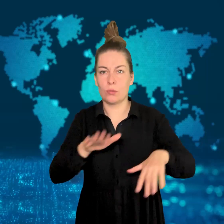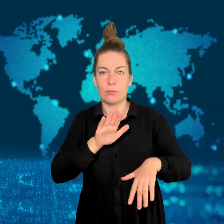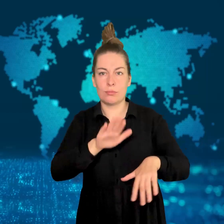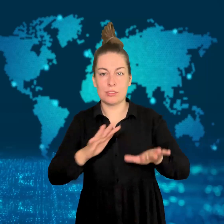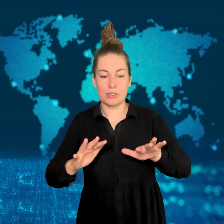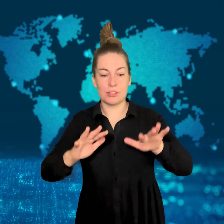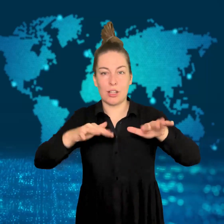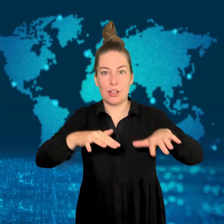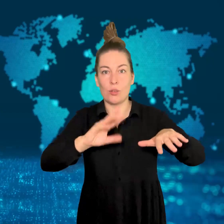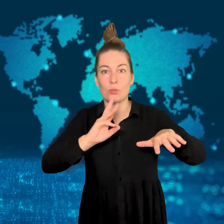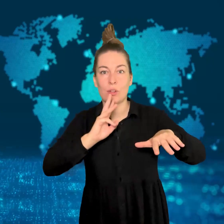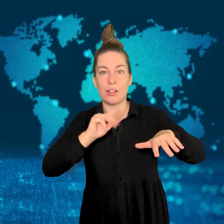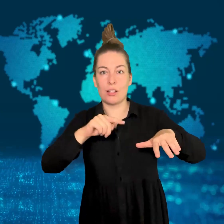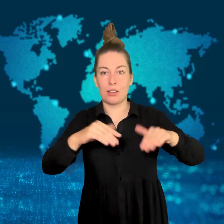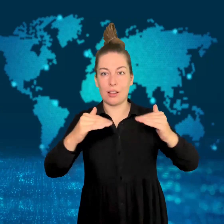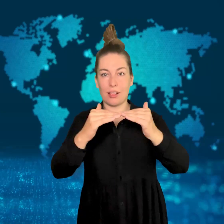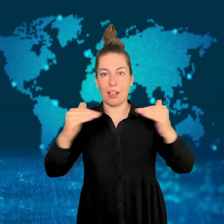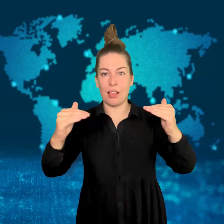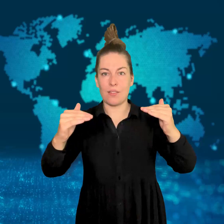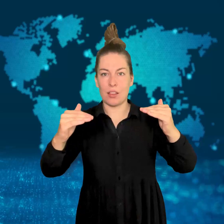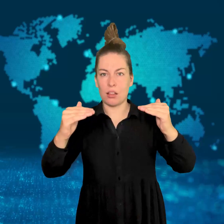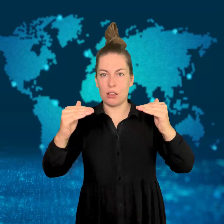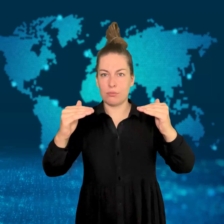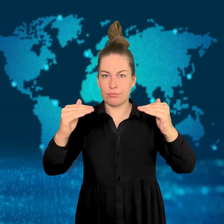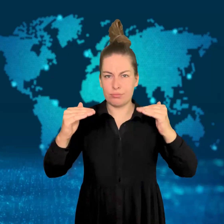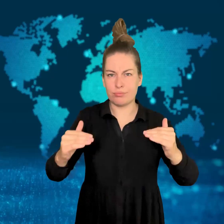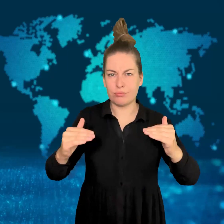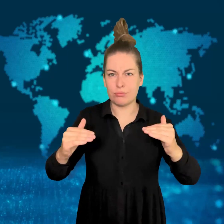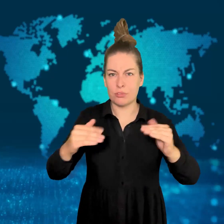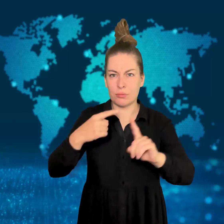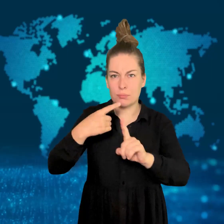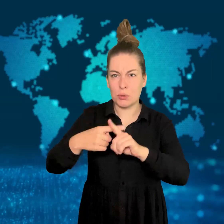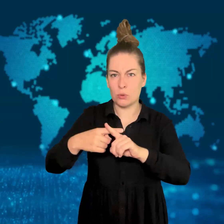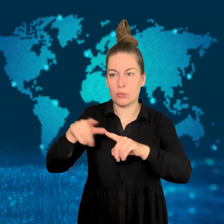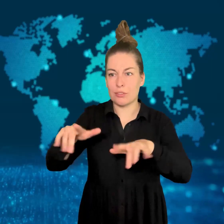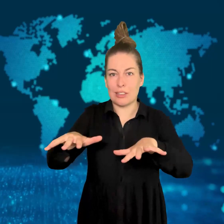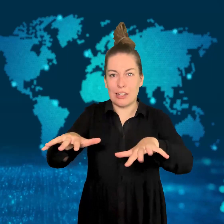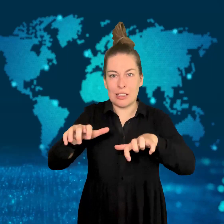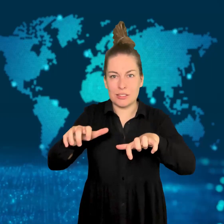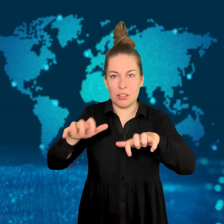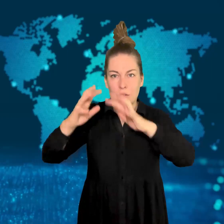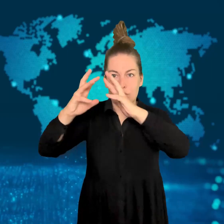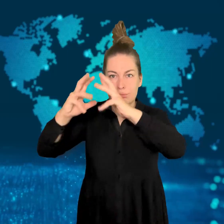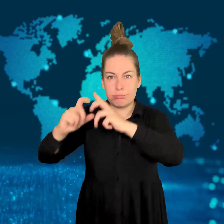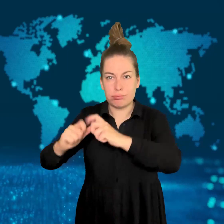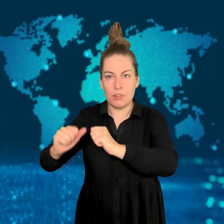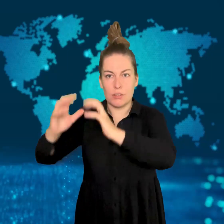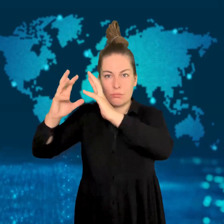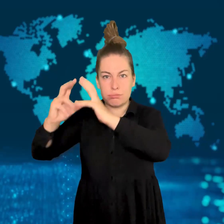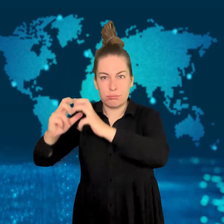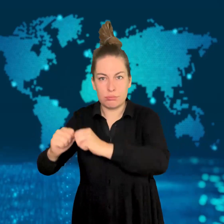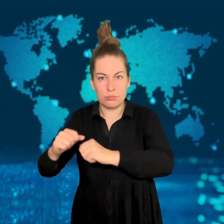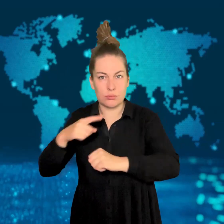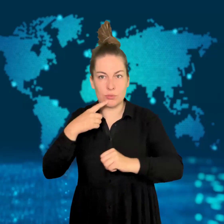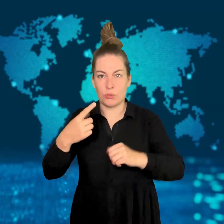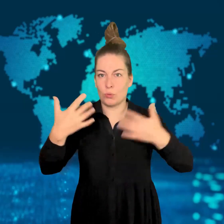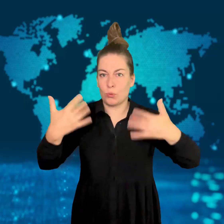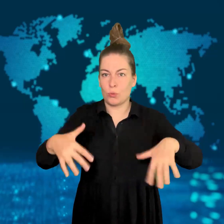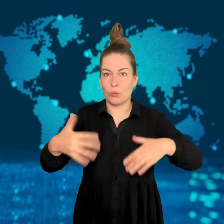The scientists have based their hypothesis on record low sea levels